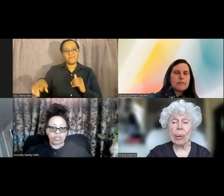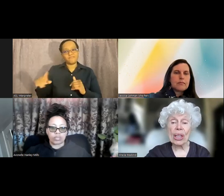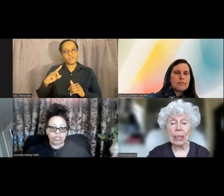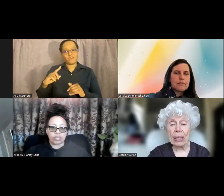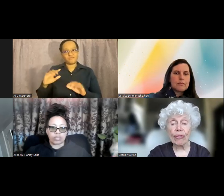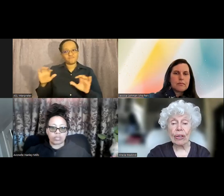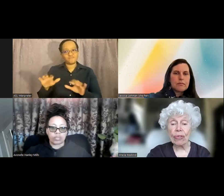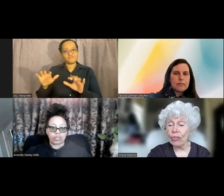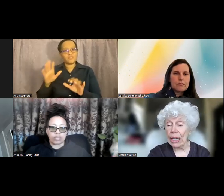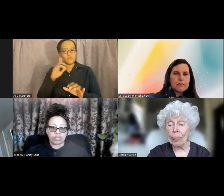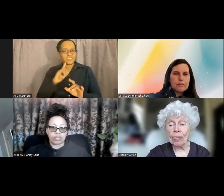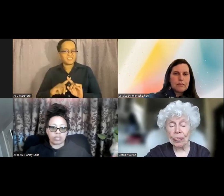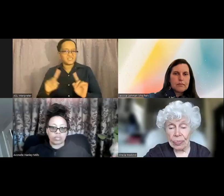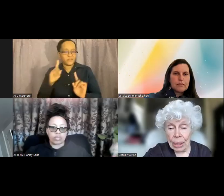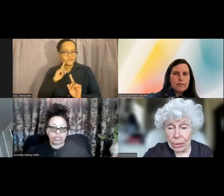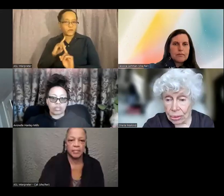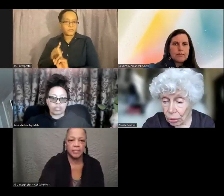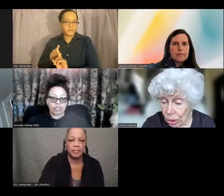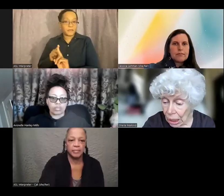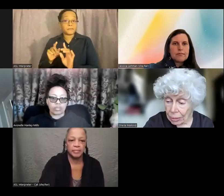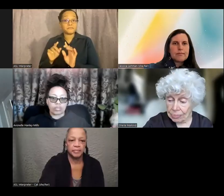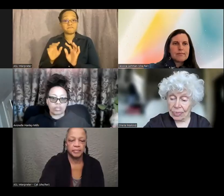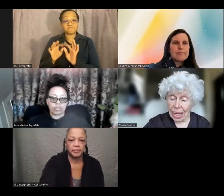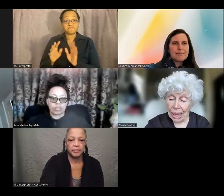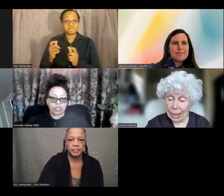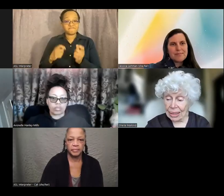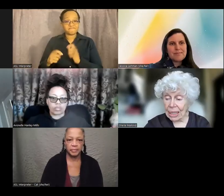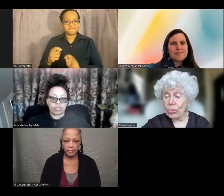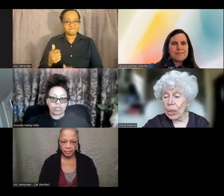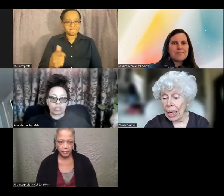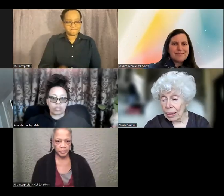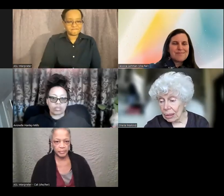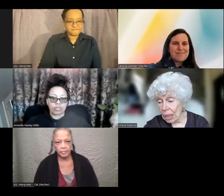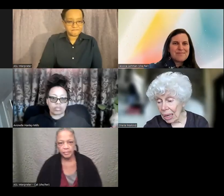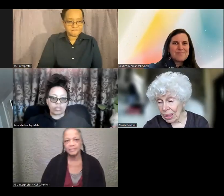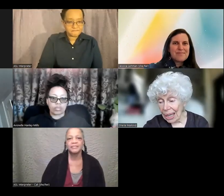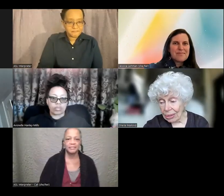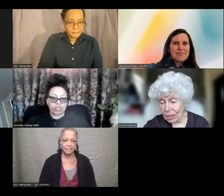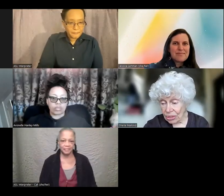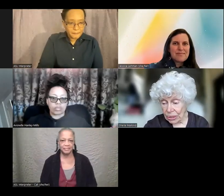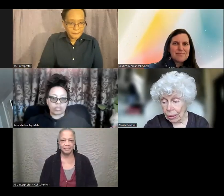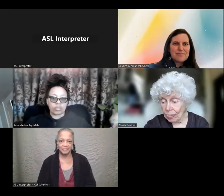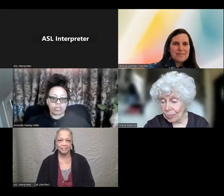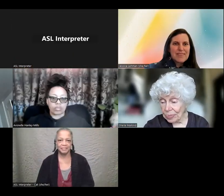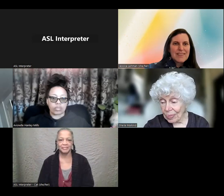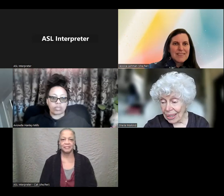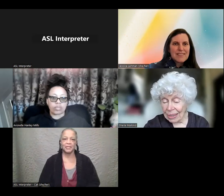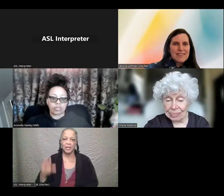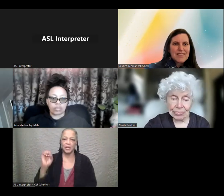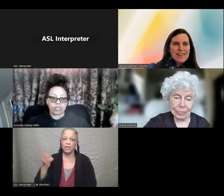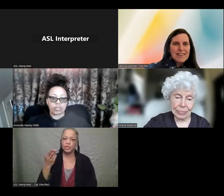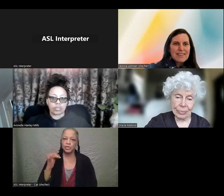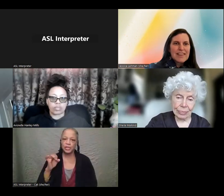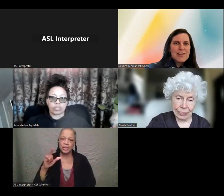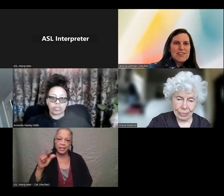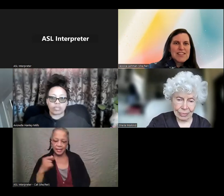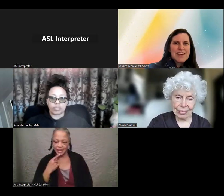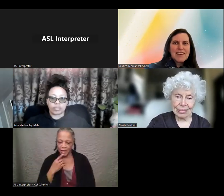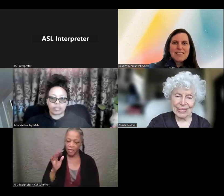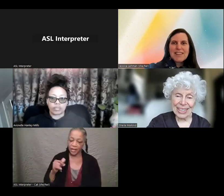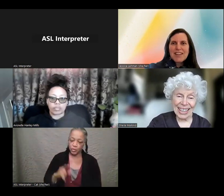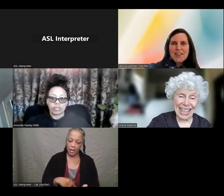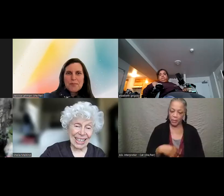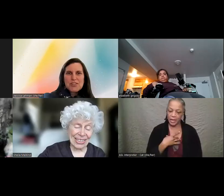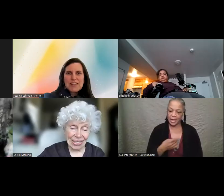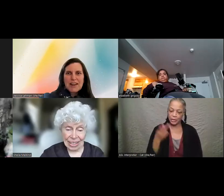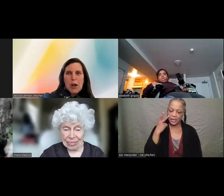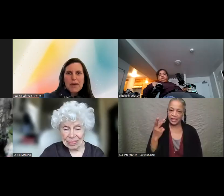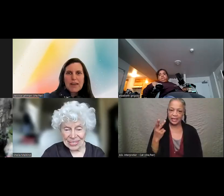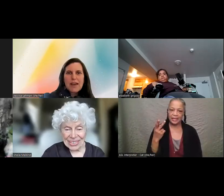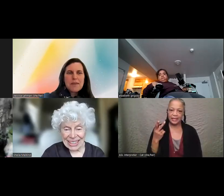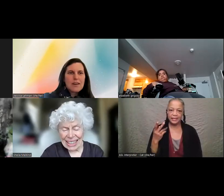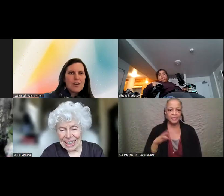something different for them . That is what I would like to see . Thank you , Sheila.